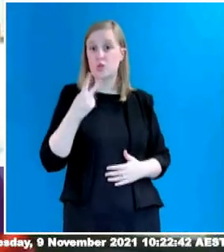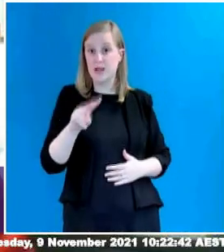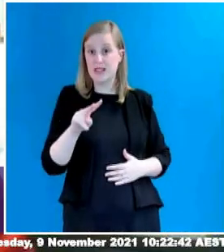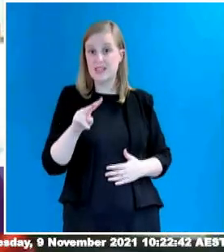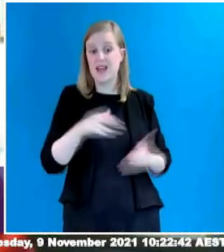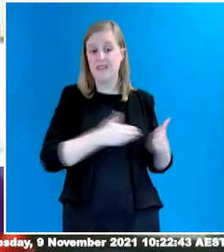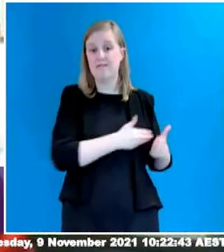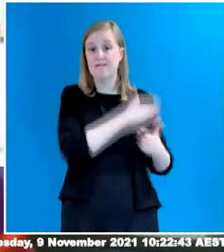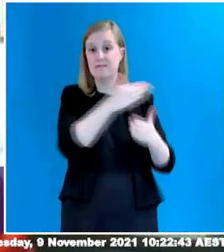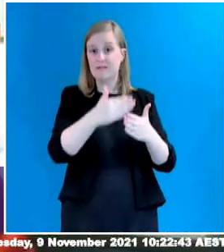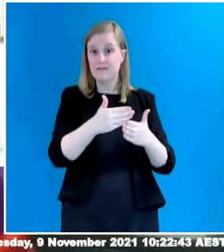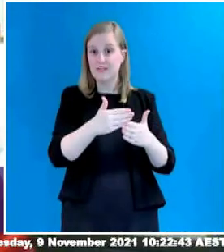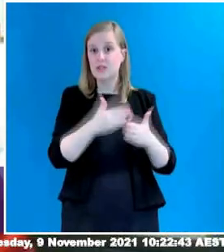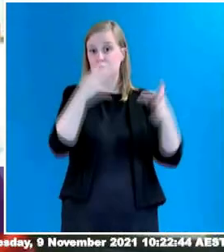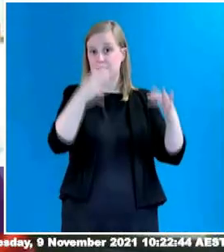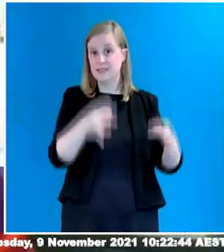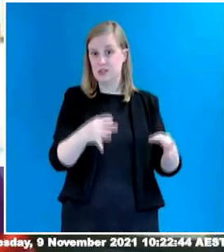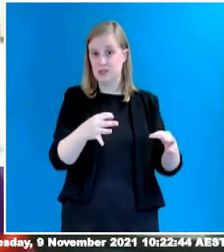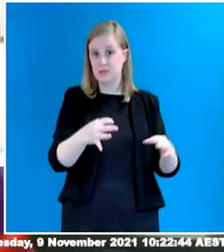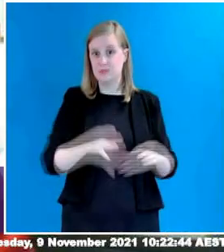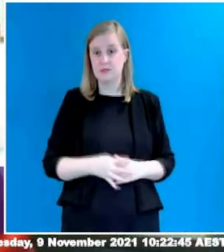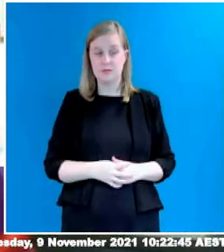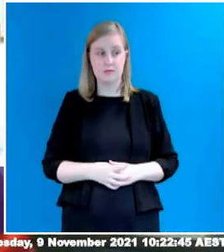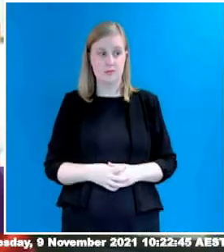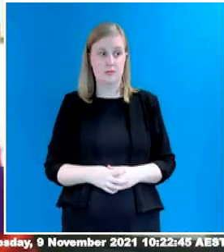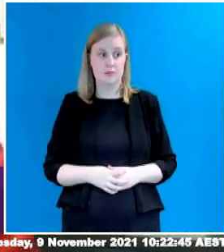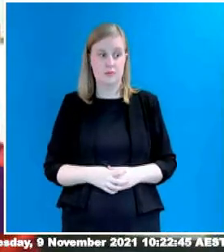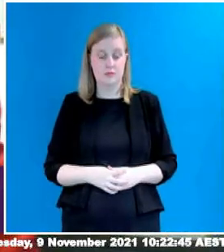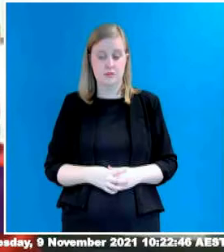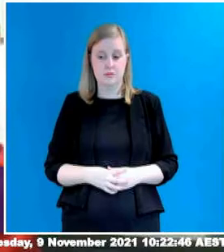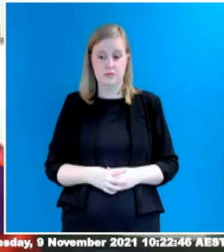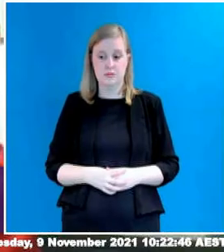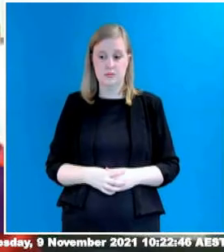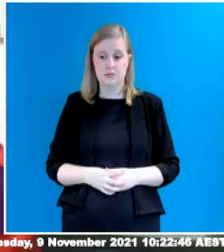There is another role, isn't there, for courts and tribunals and the